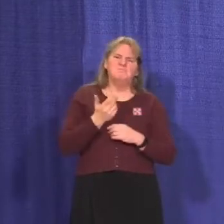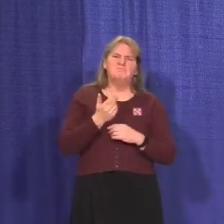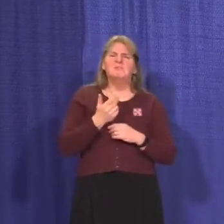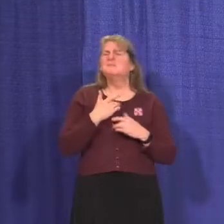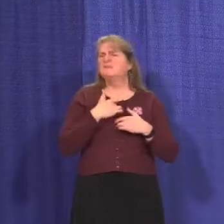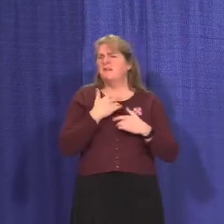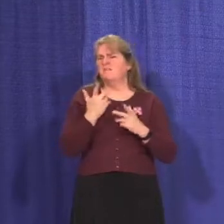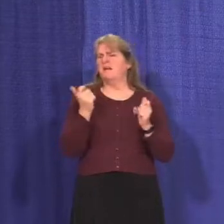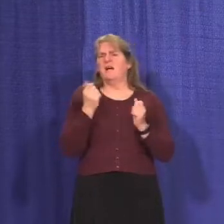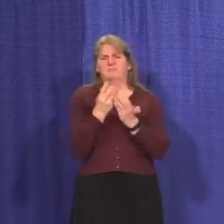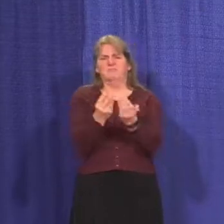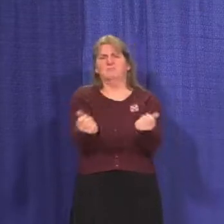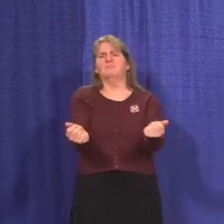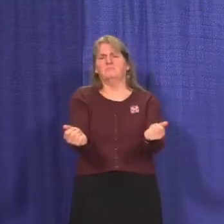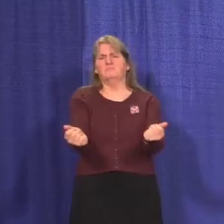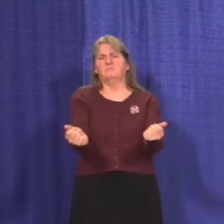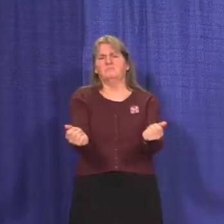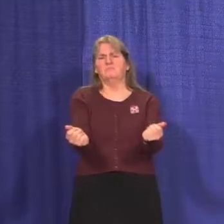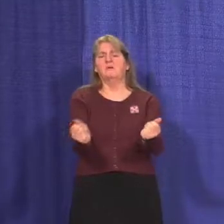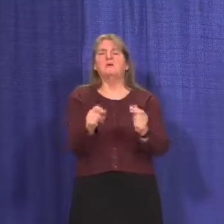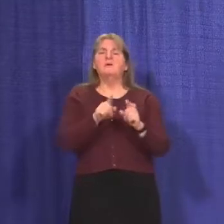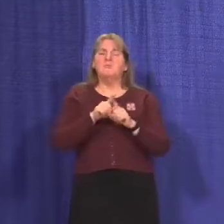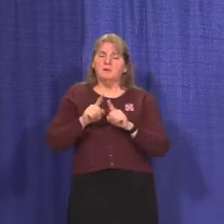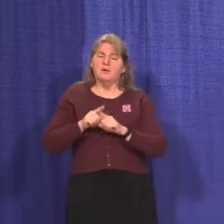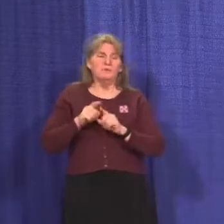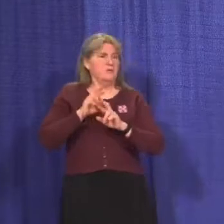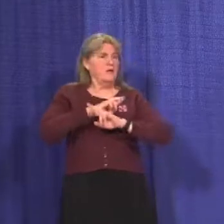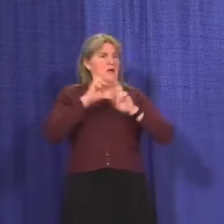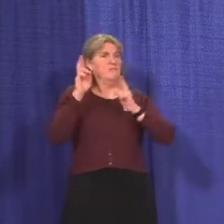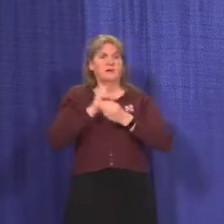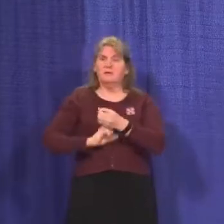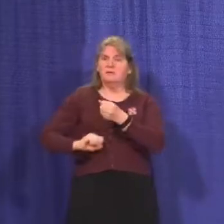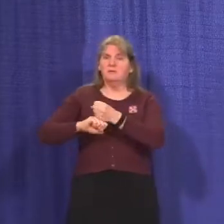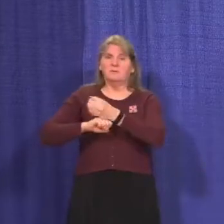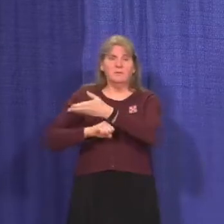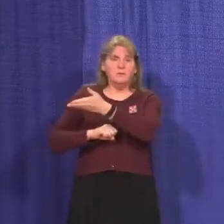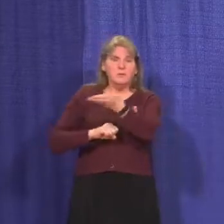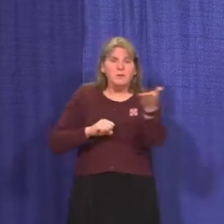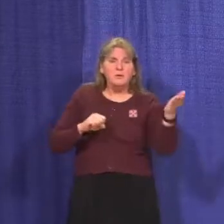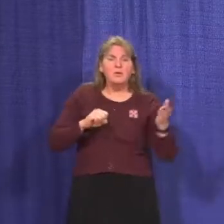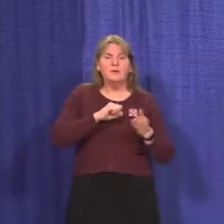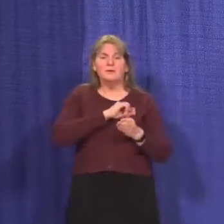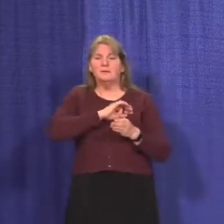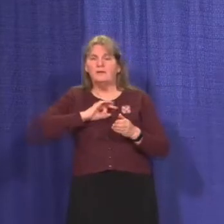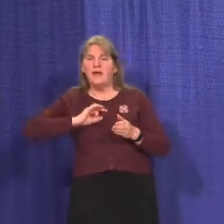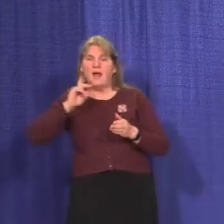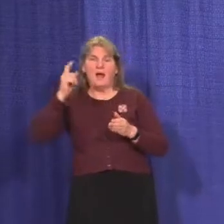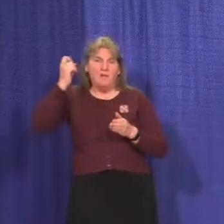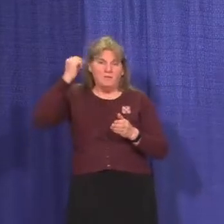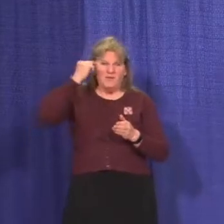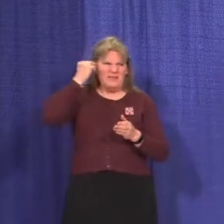that support is in place for employers and employees if you must take a sick day.